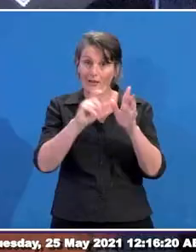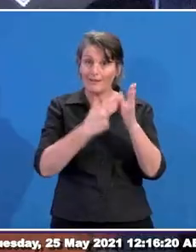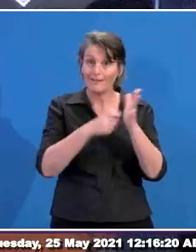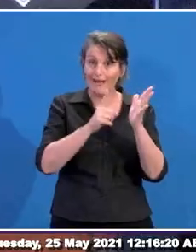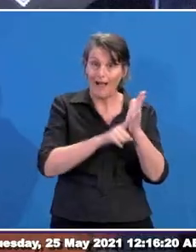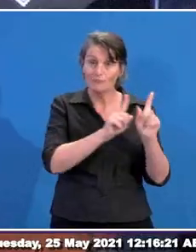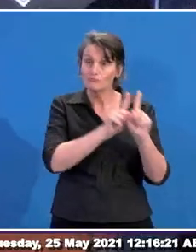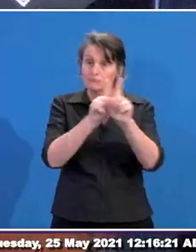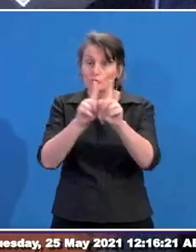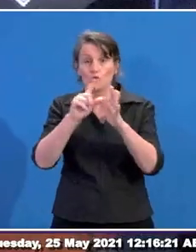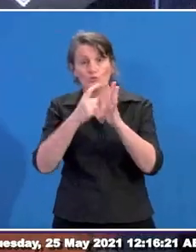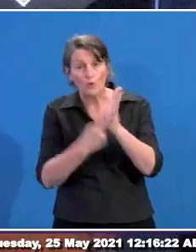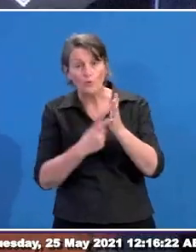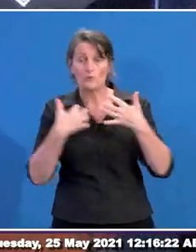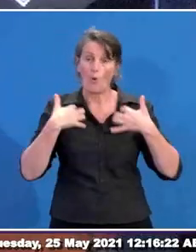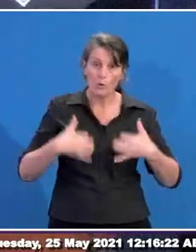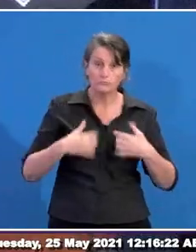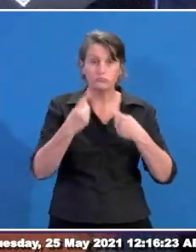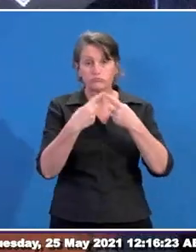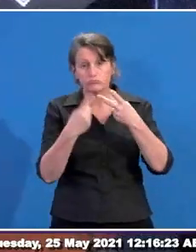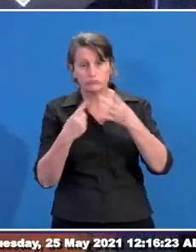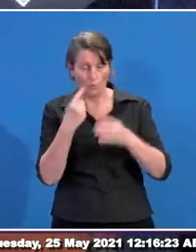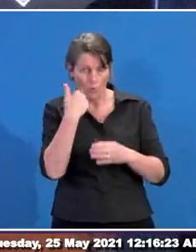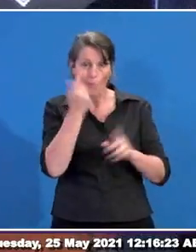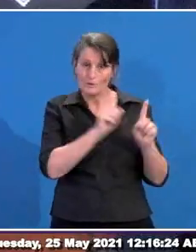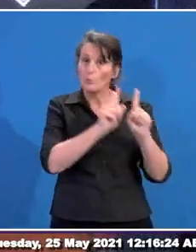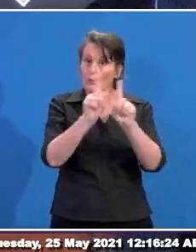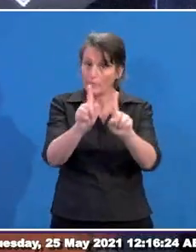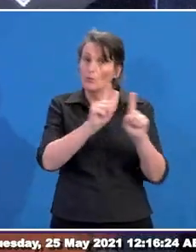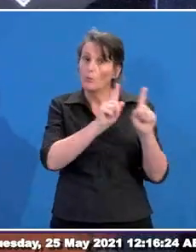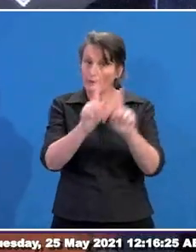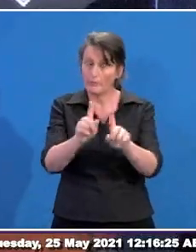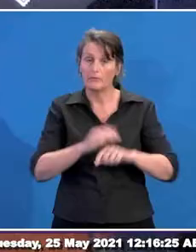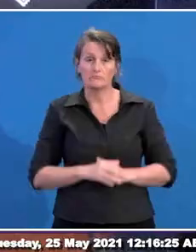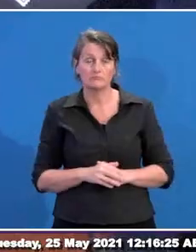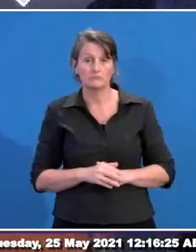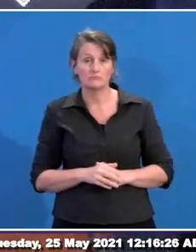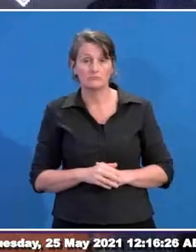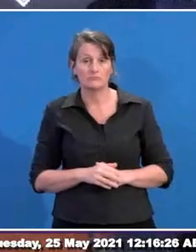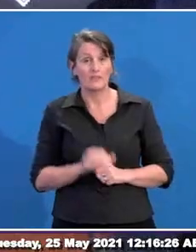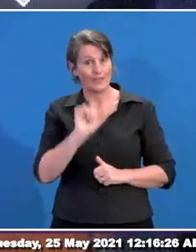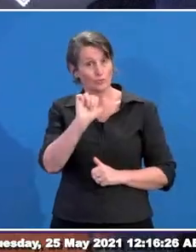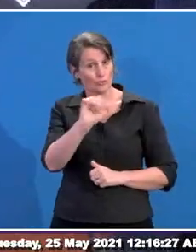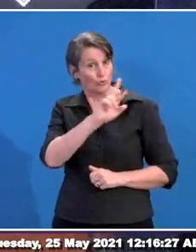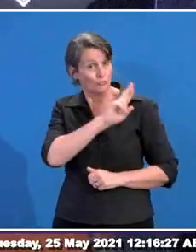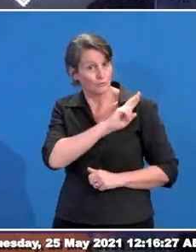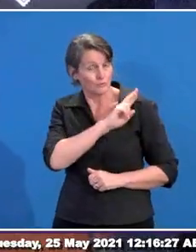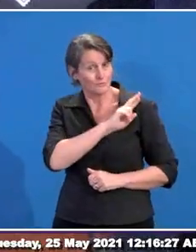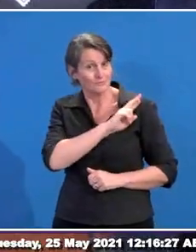all of the hospitalisations, if he has had to be admitted to hospital. And you have that role of being the chief communicator